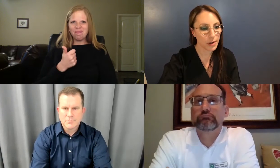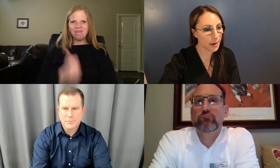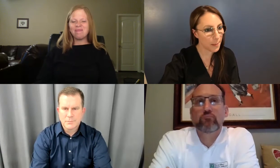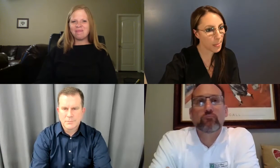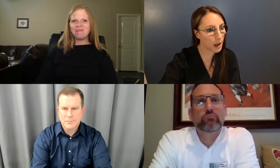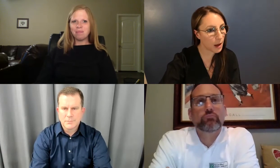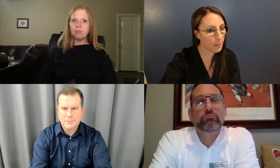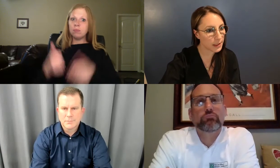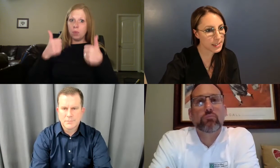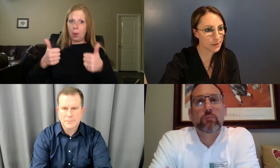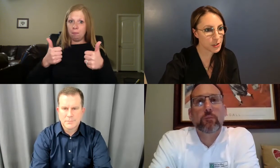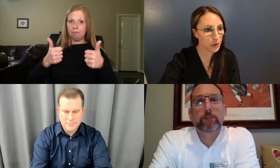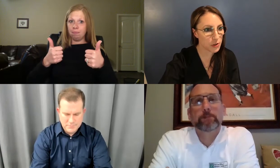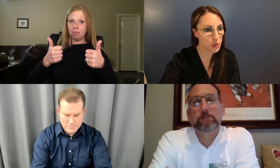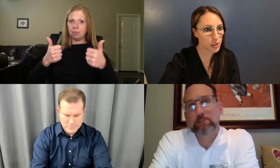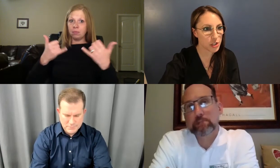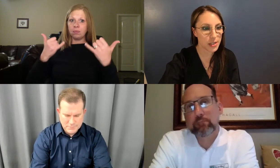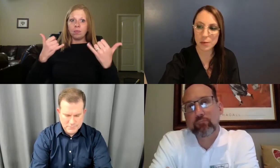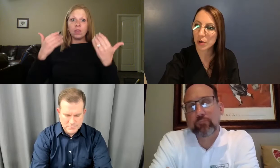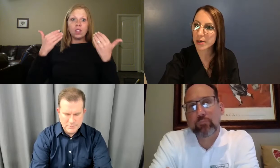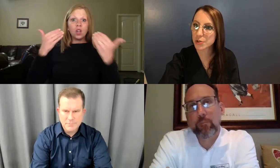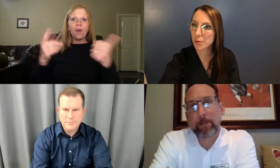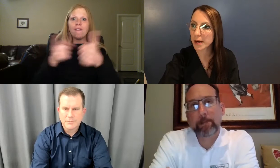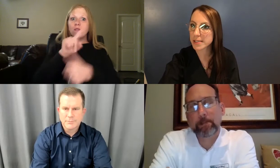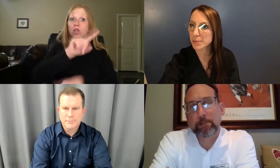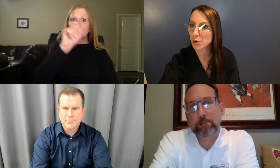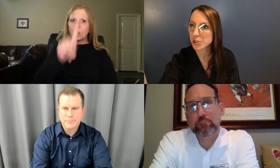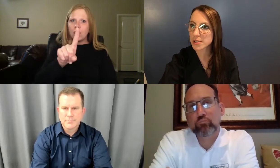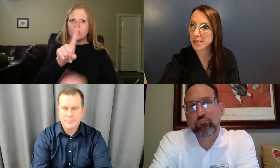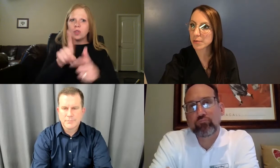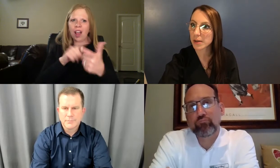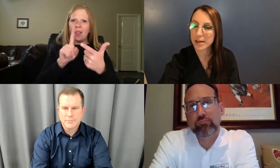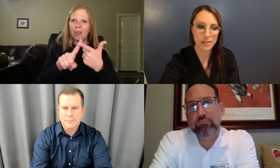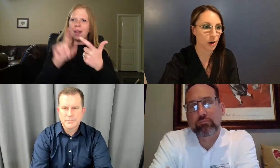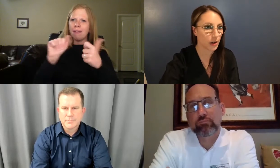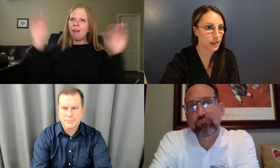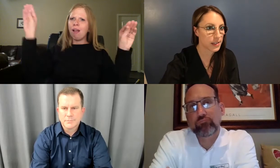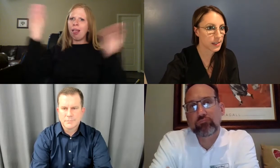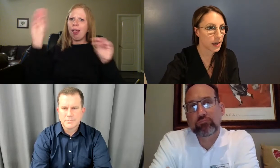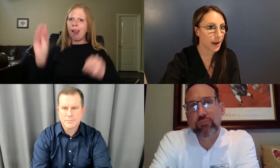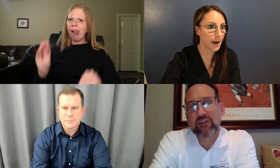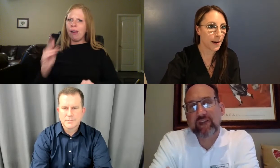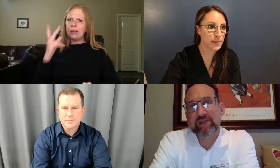All right, let's dive into our first question, and then we'll kind of circle back to some of the questions that have been asked in the audience.